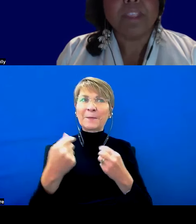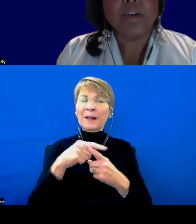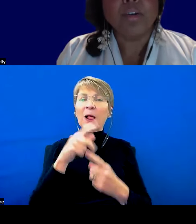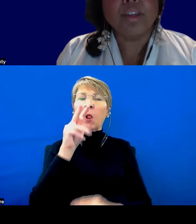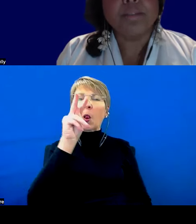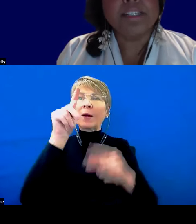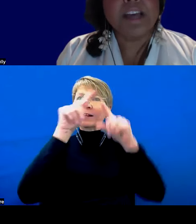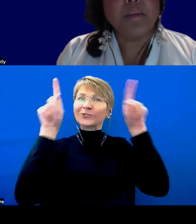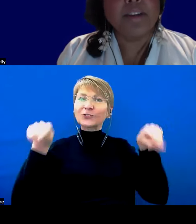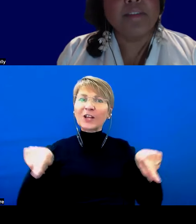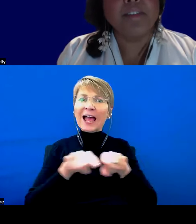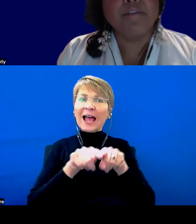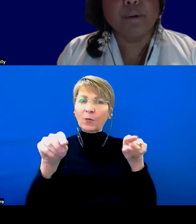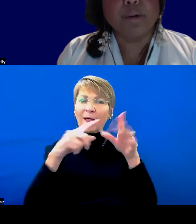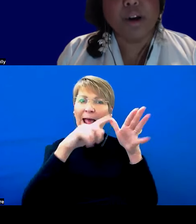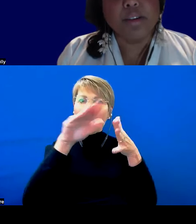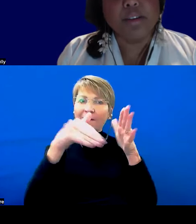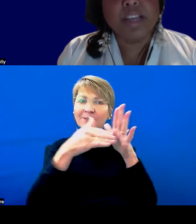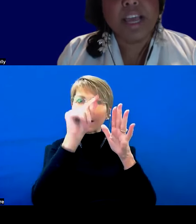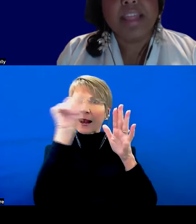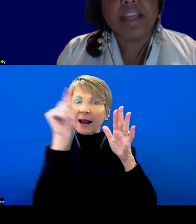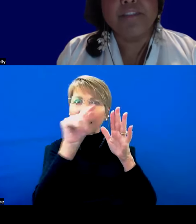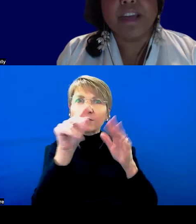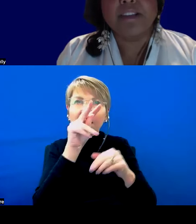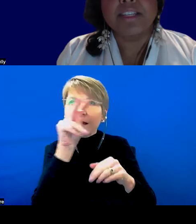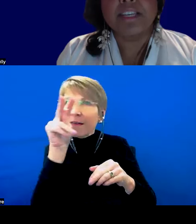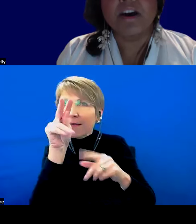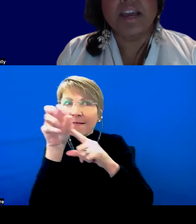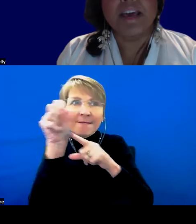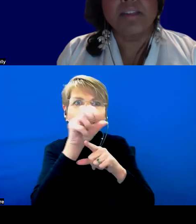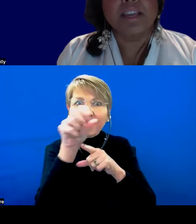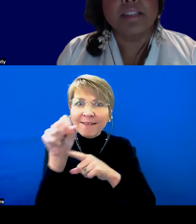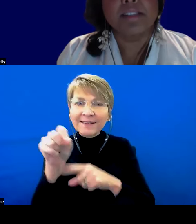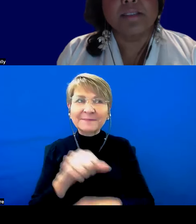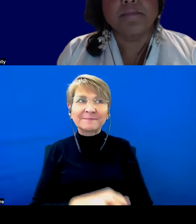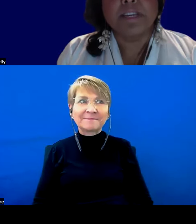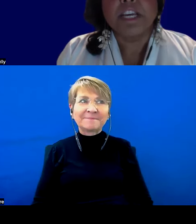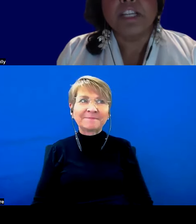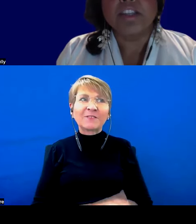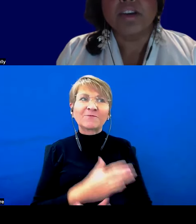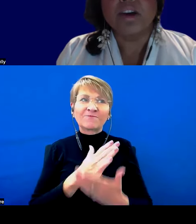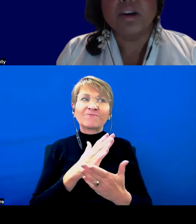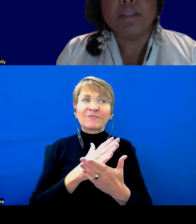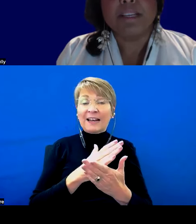Orthoptists are one of the four o's that are found in the eye healthcare system. So commonly